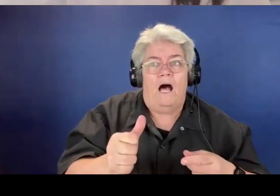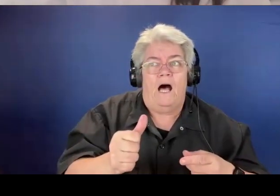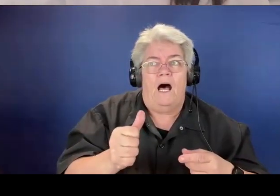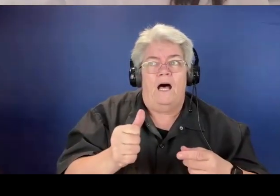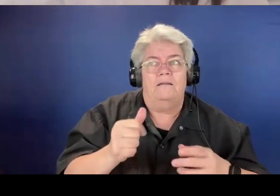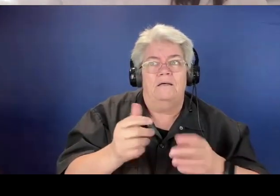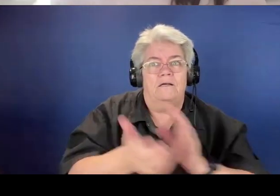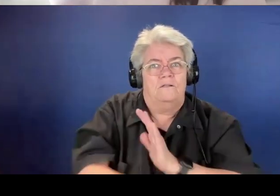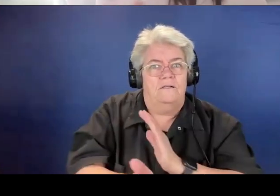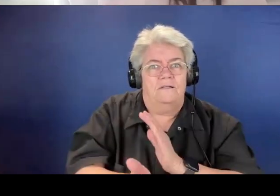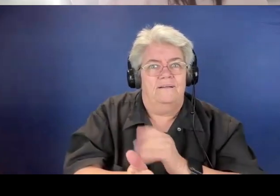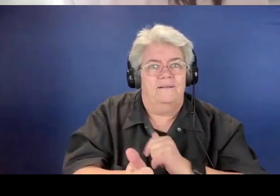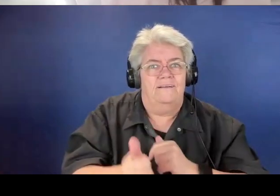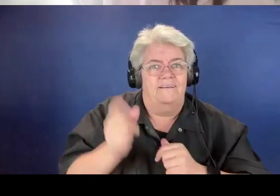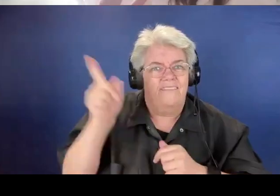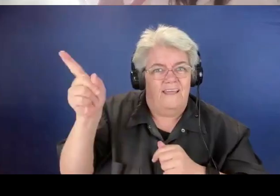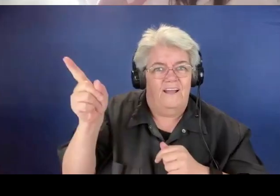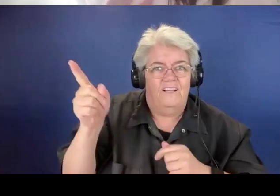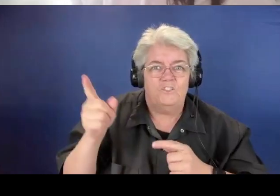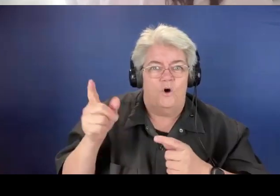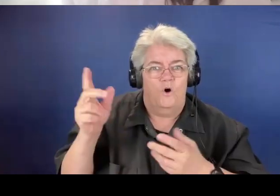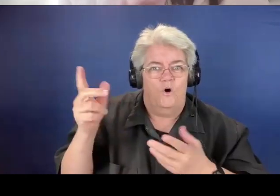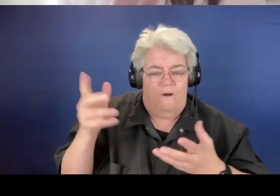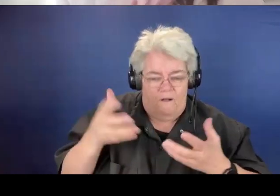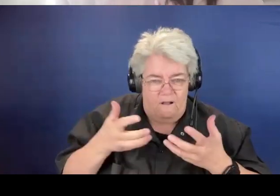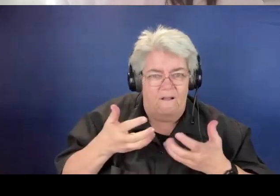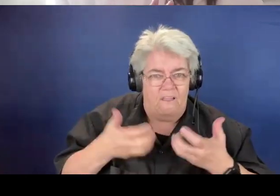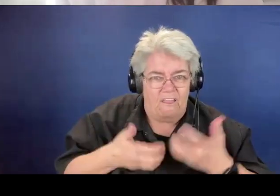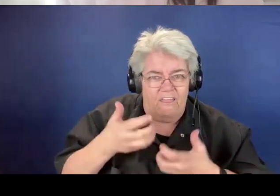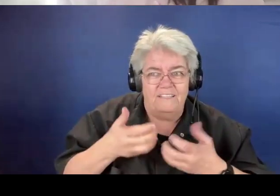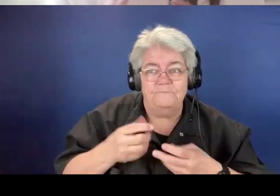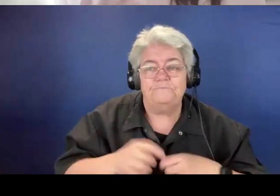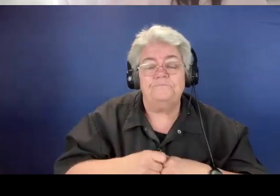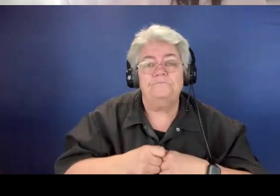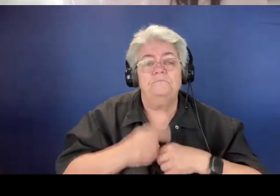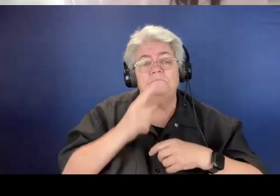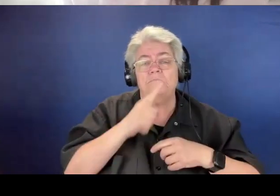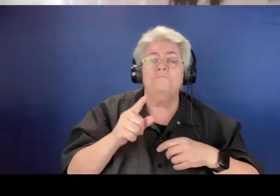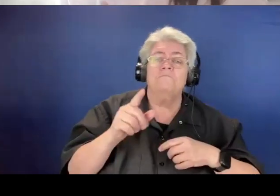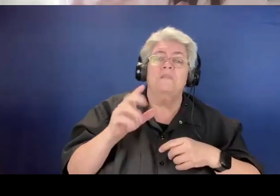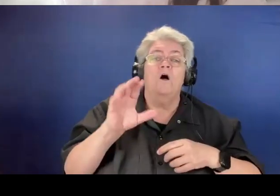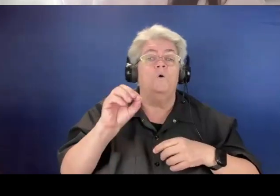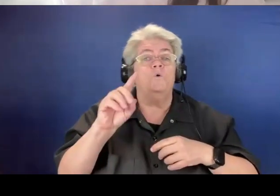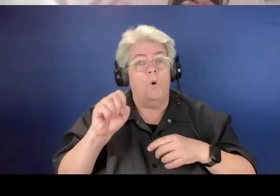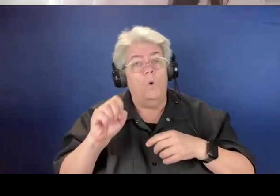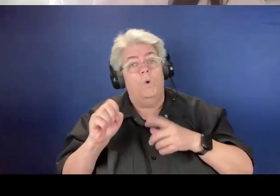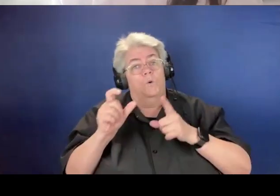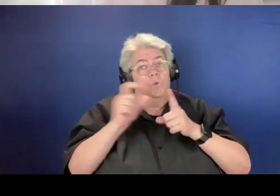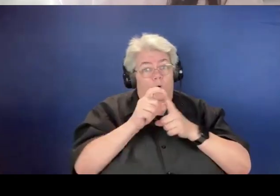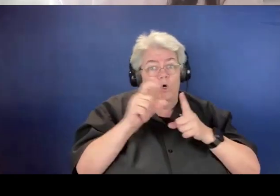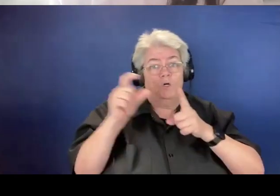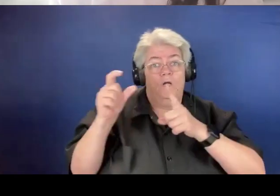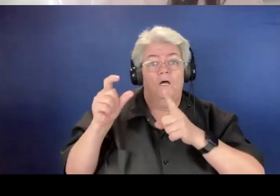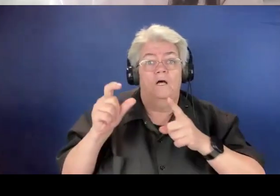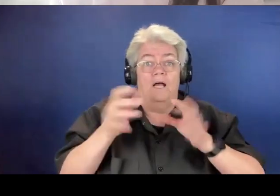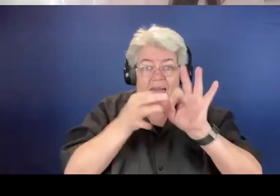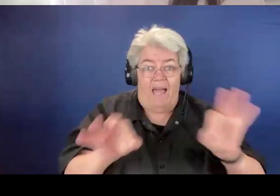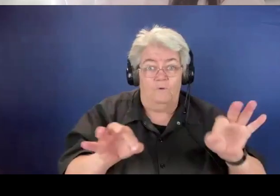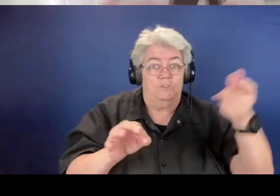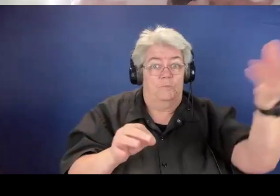Grammatical constraints indicate that code mixing is not a sign of confusion and parents should interpret this as a strength.